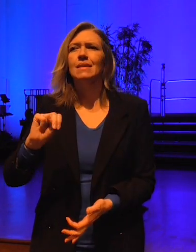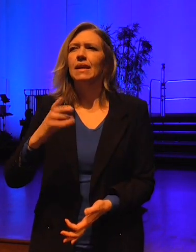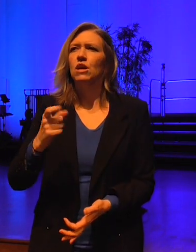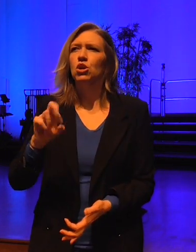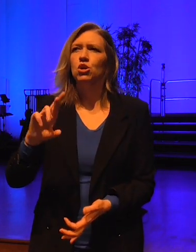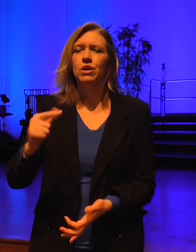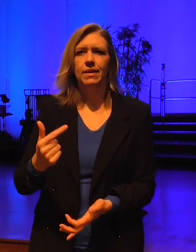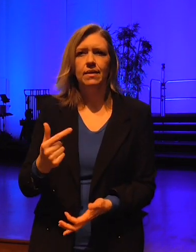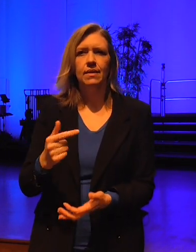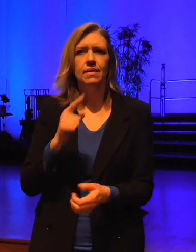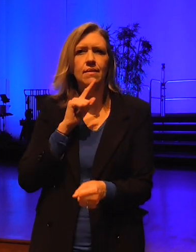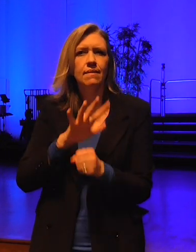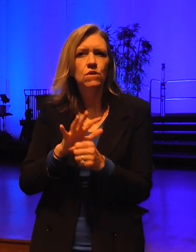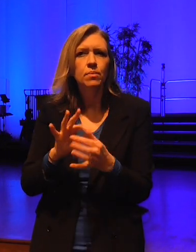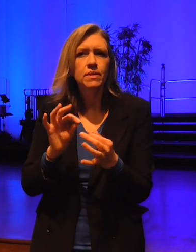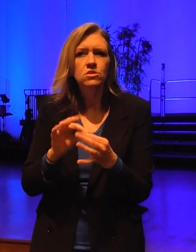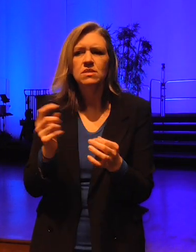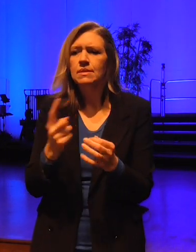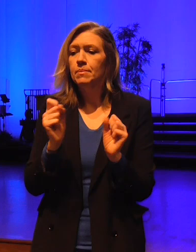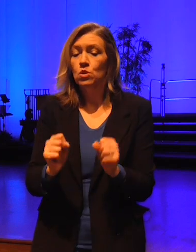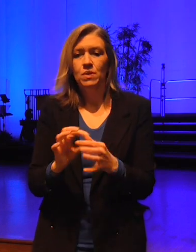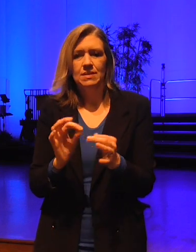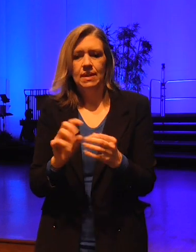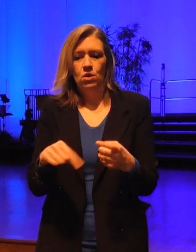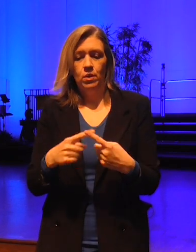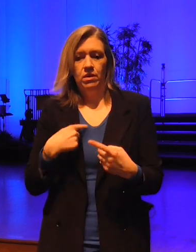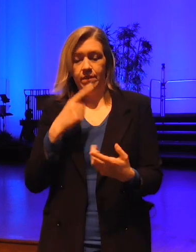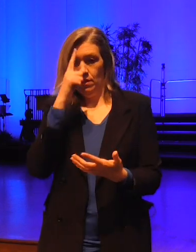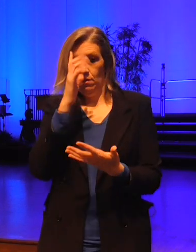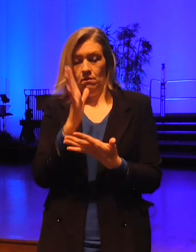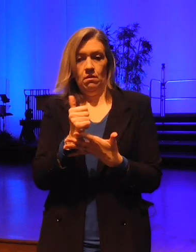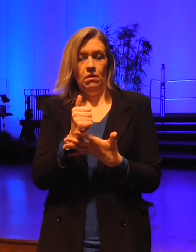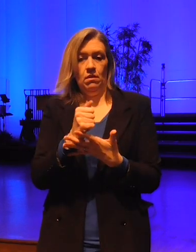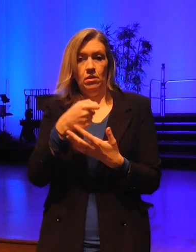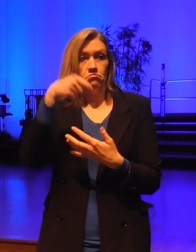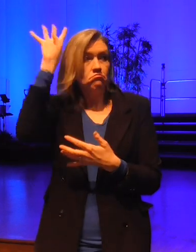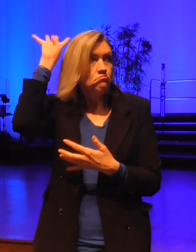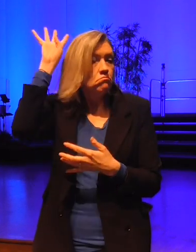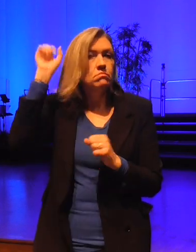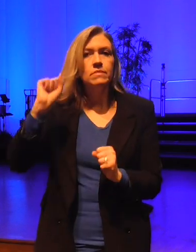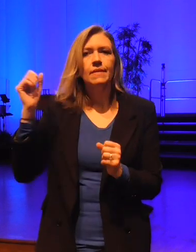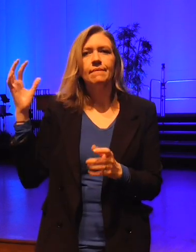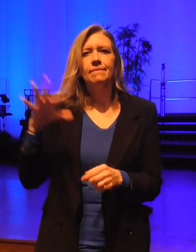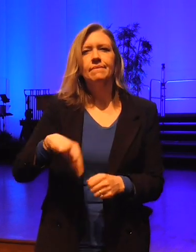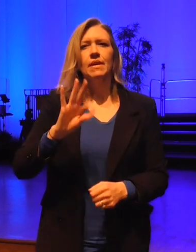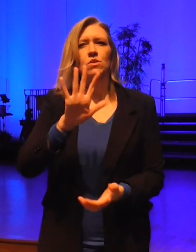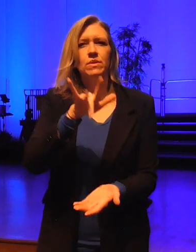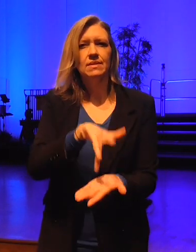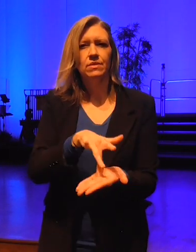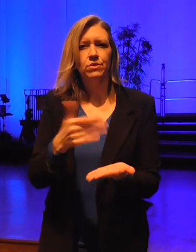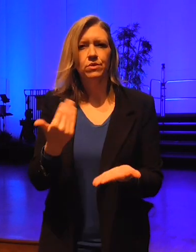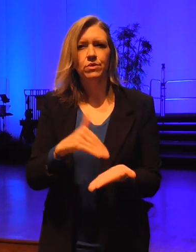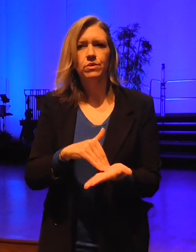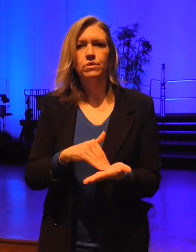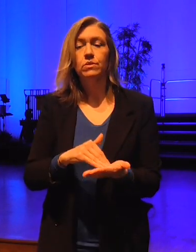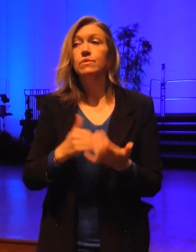out to call yourself back to Center and today I want to encourage encourage you to articulate a